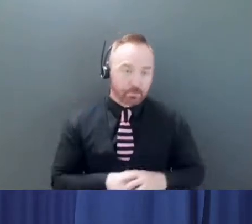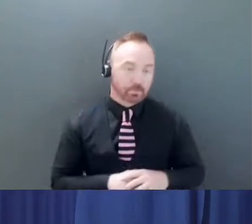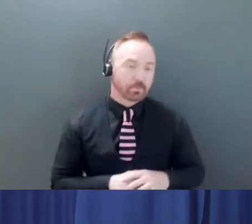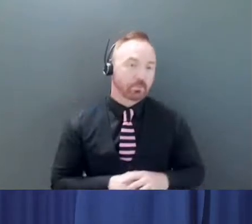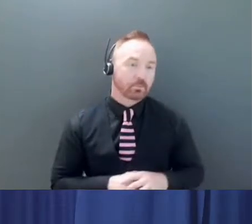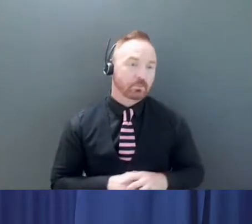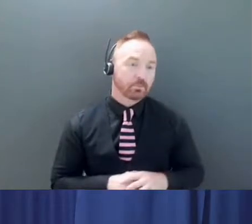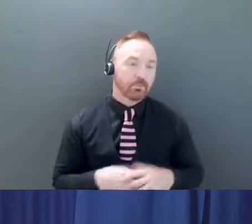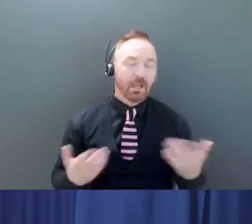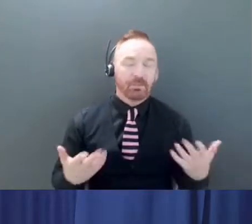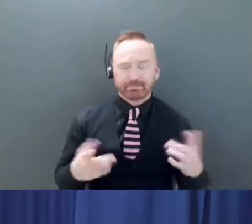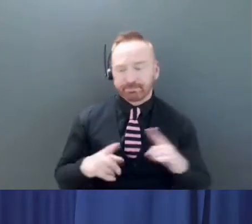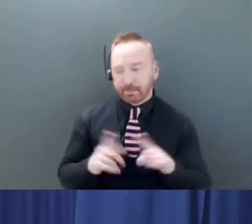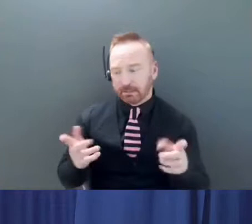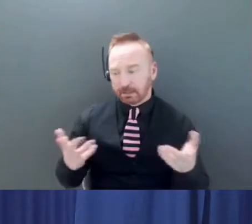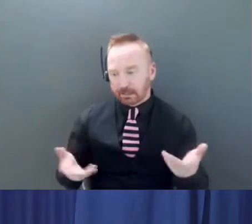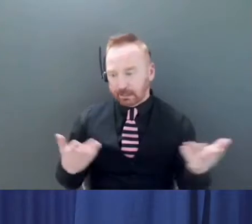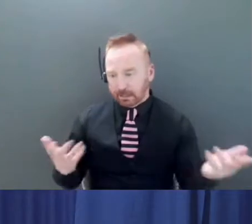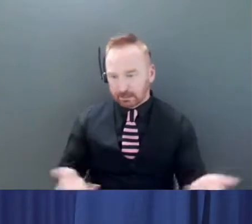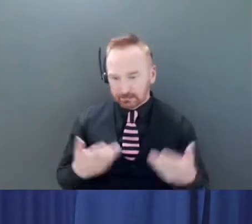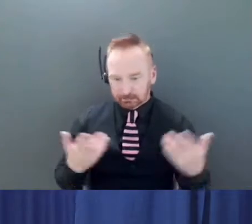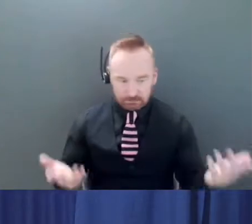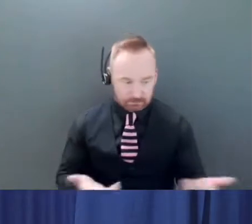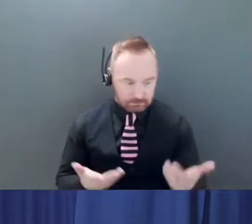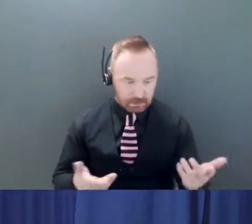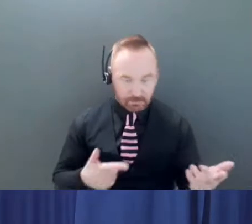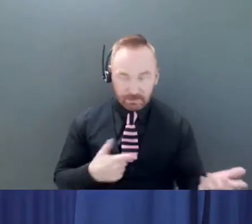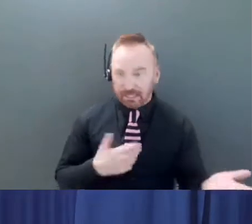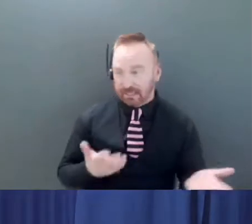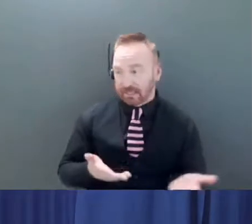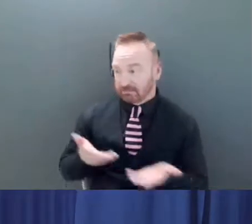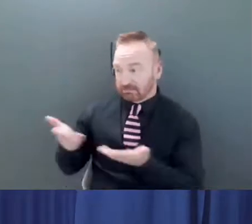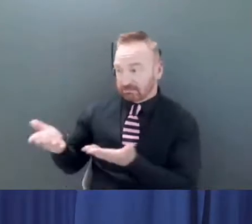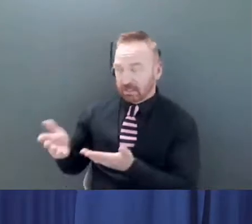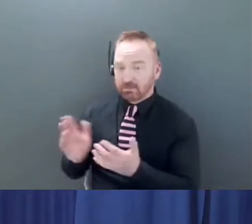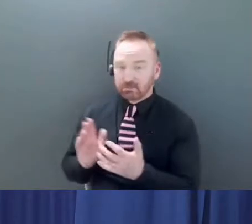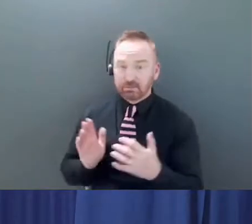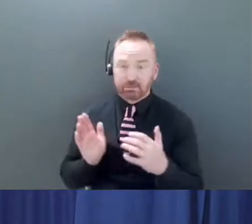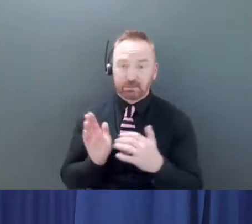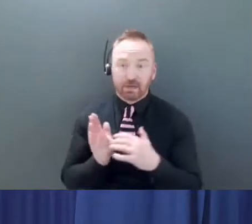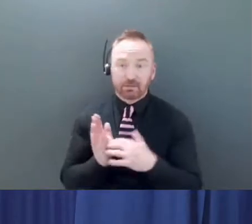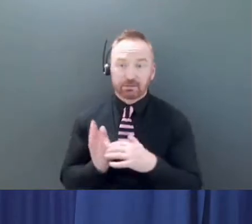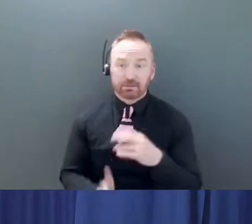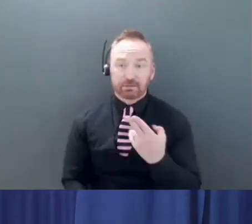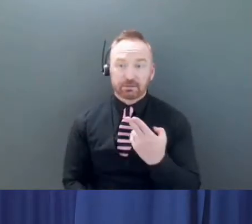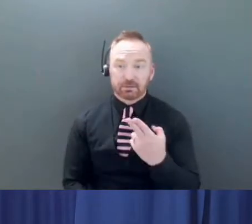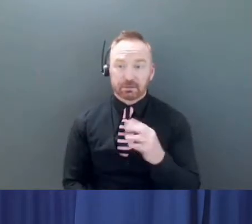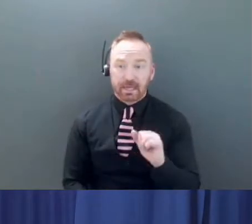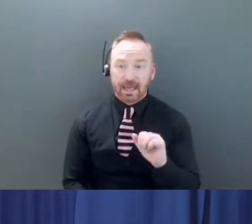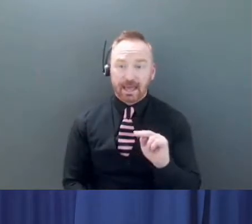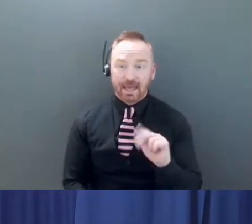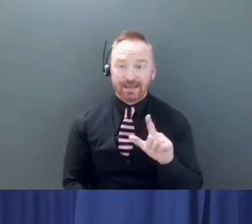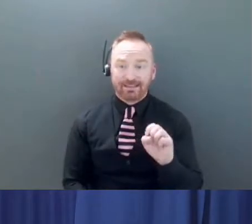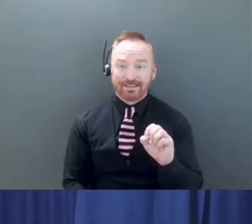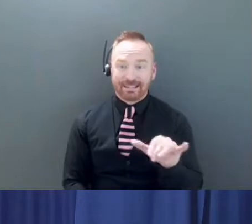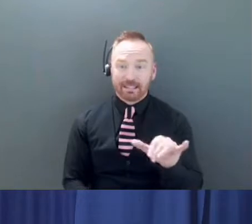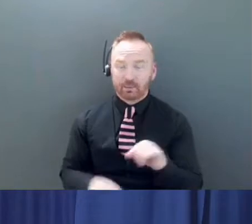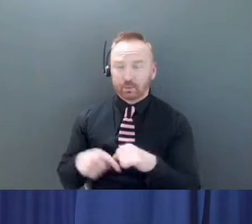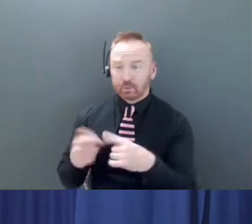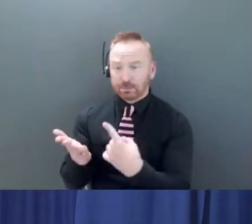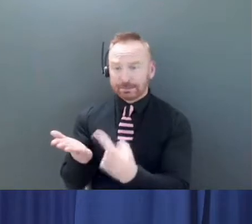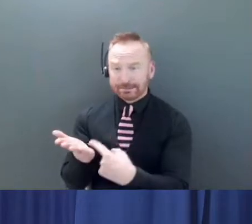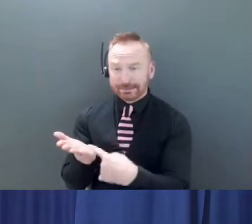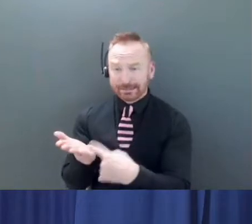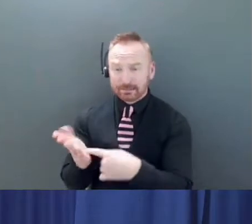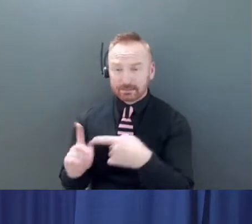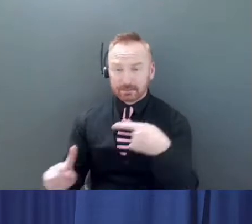But I can maybe turn it over to